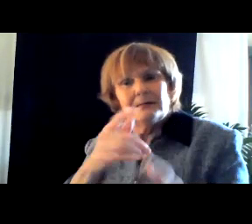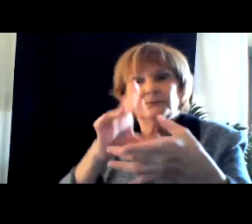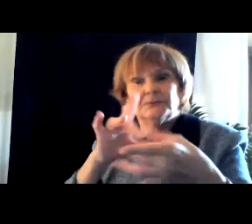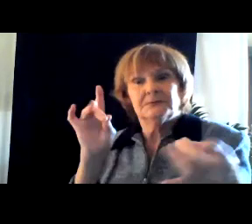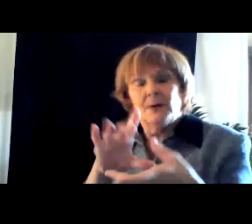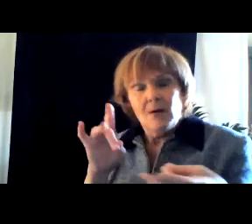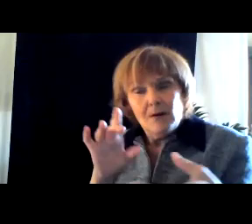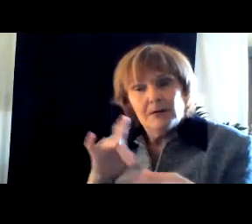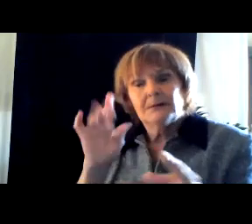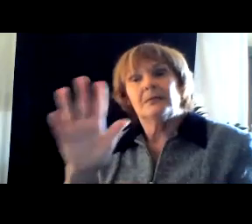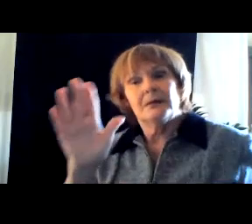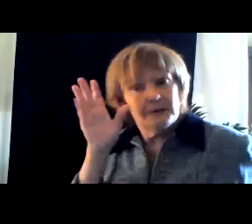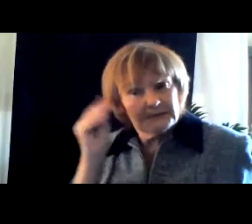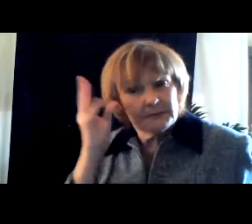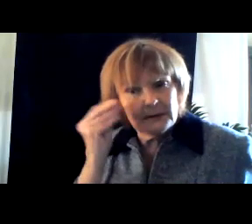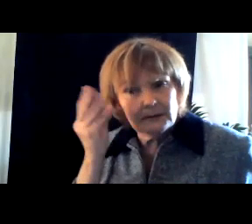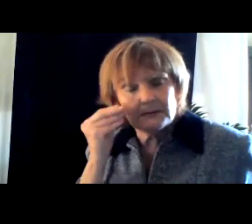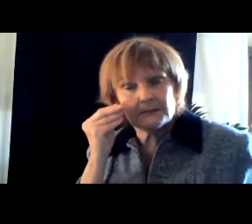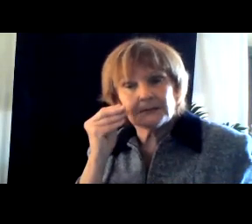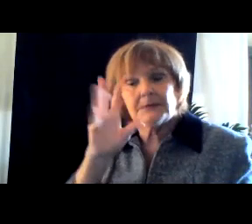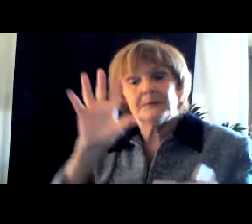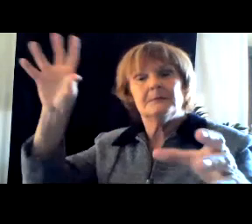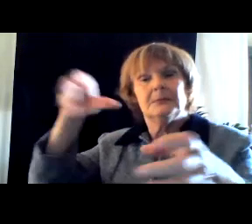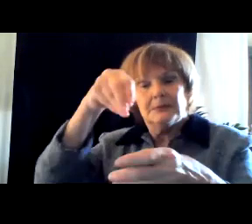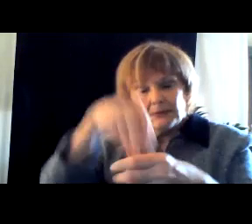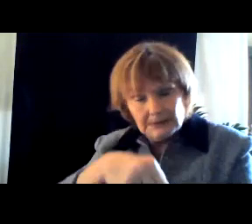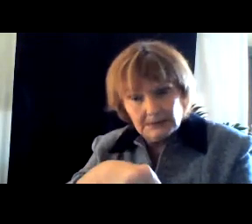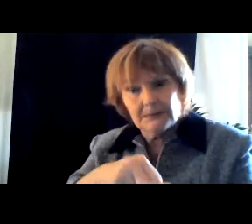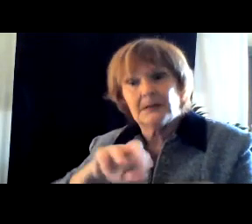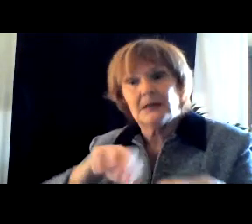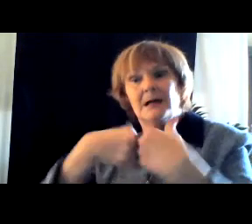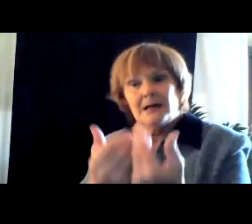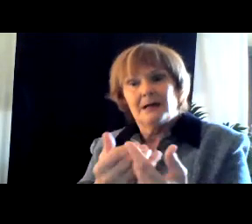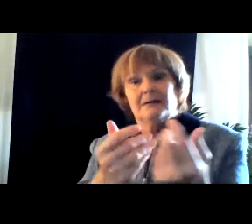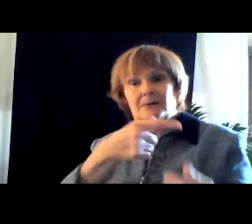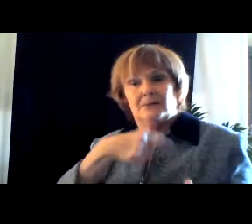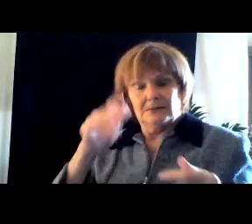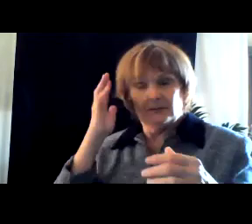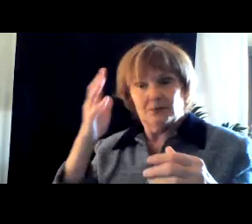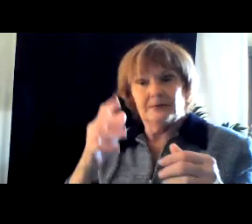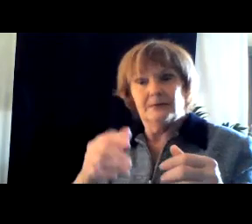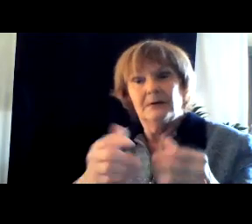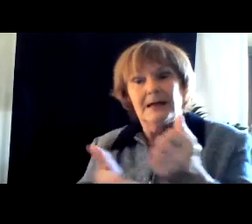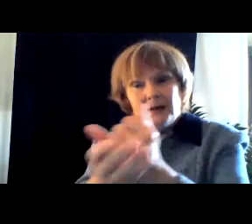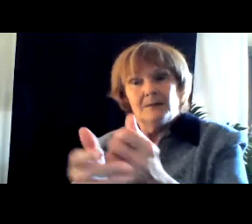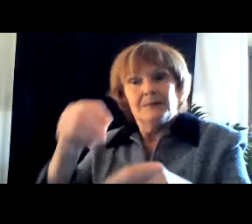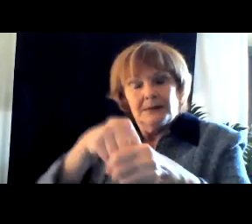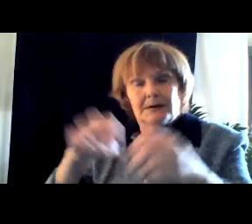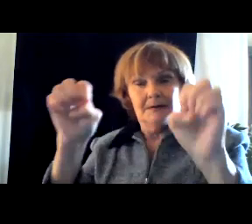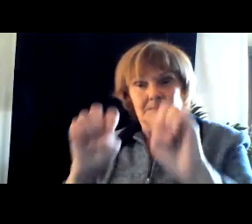And that that is being incorporated into how we embark on emergency management moving forward. It's very important to acknowledge.